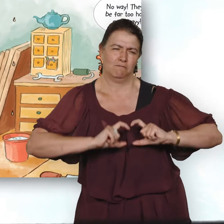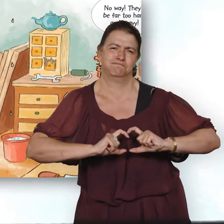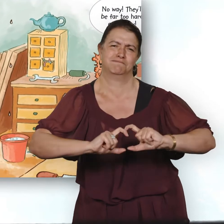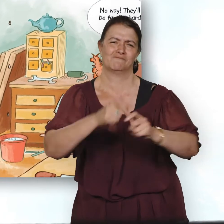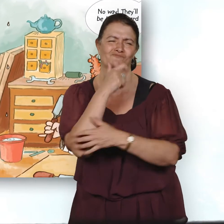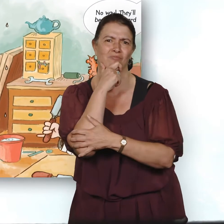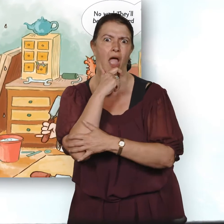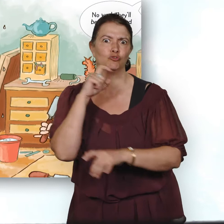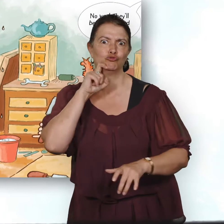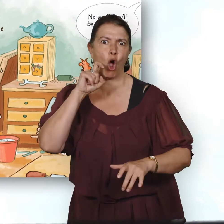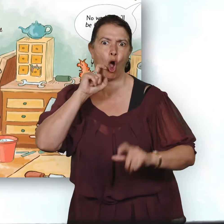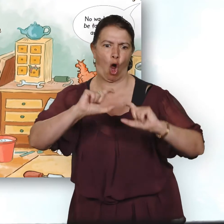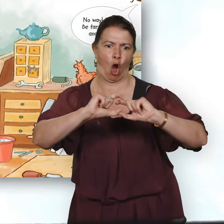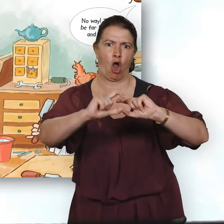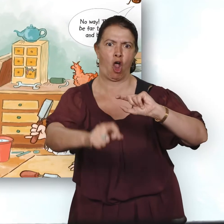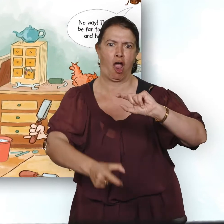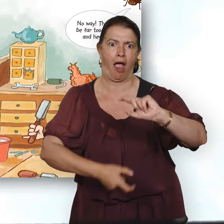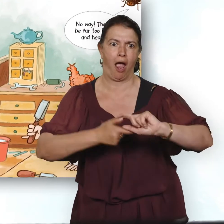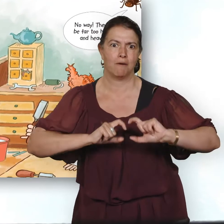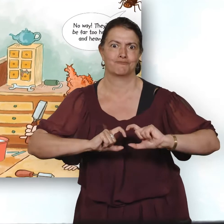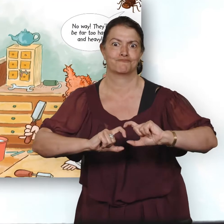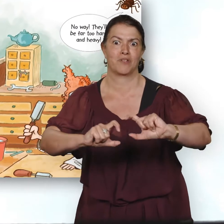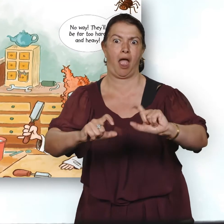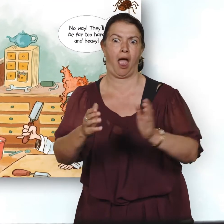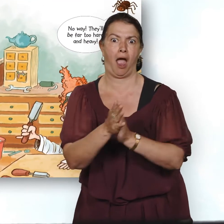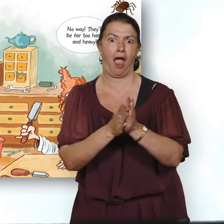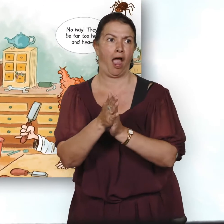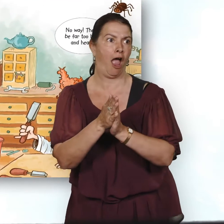suggested Billy. “Brilliant!” said Millie.